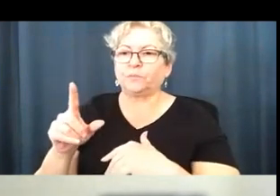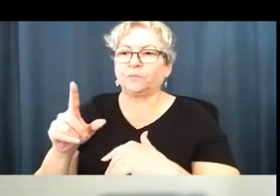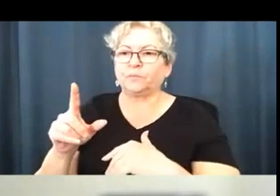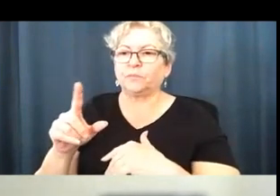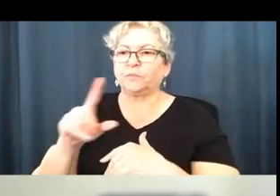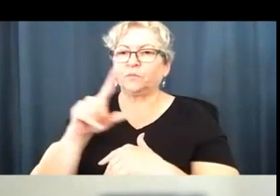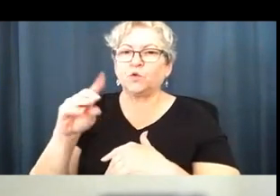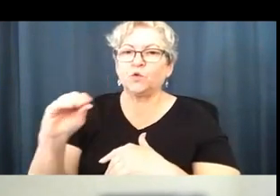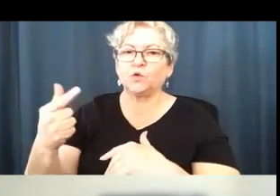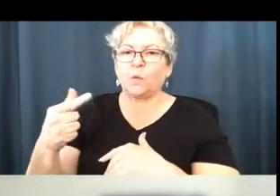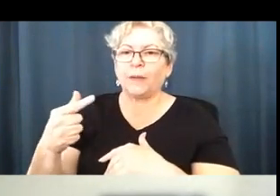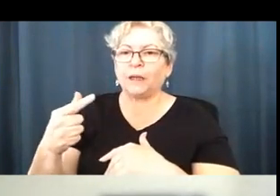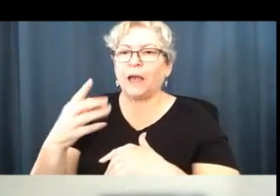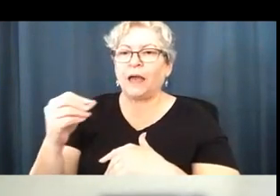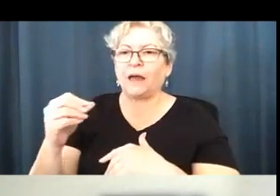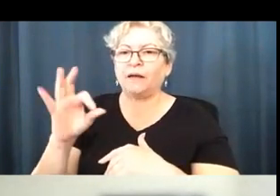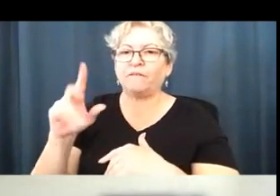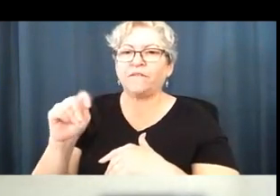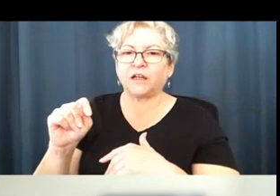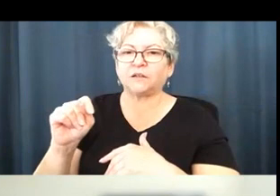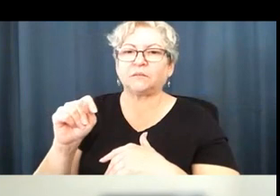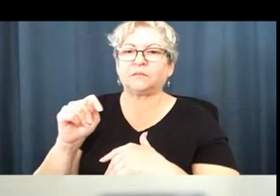and the font changes and the color changes and those sorts of things,